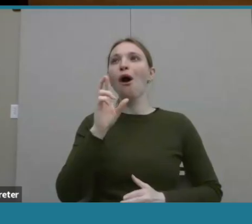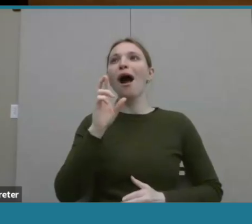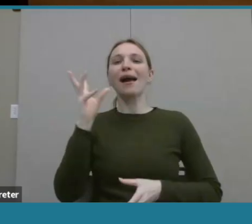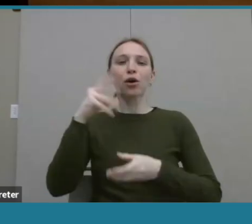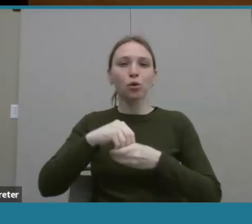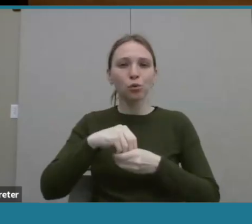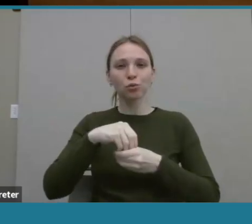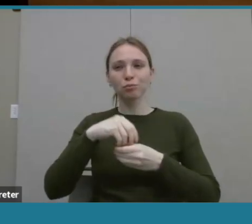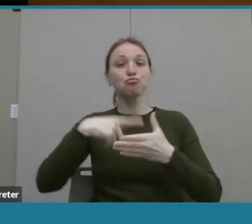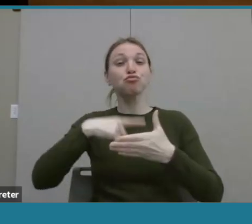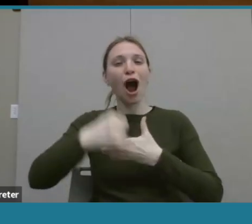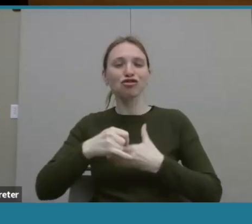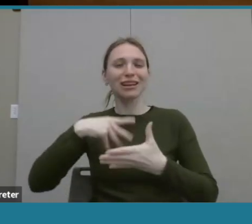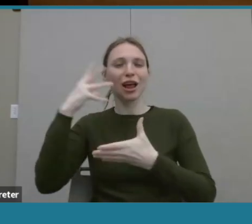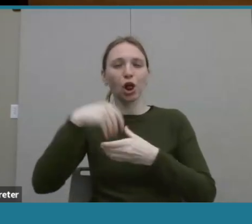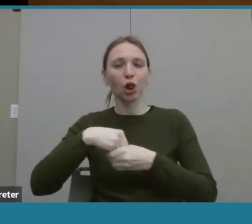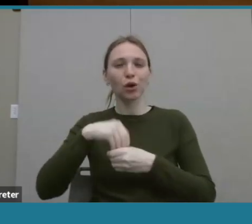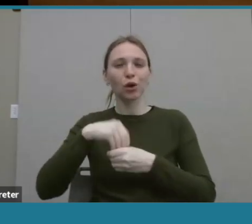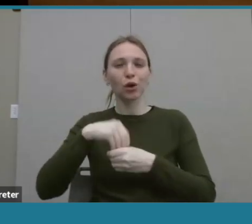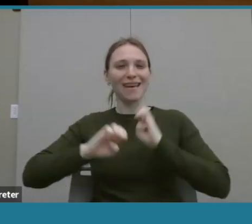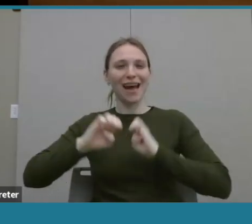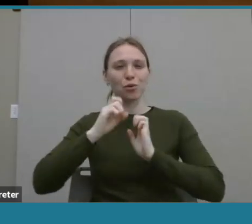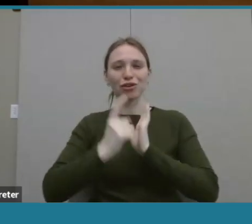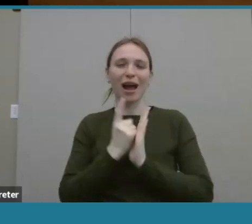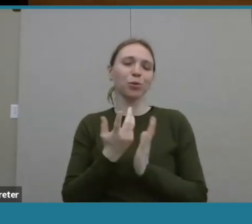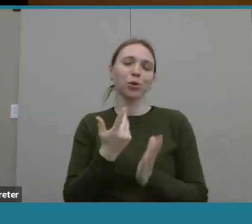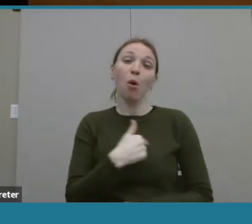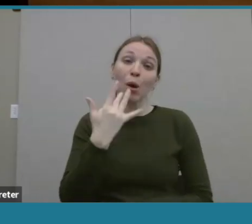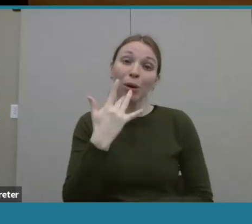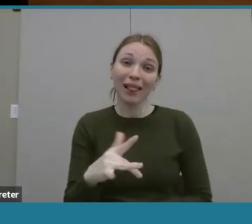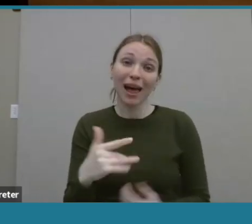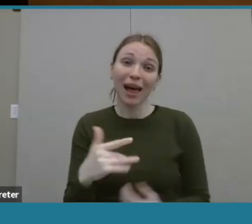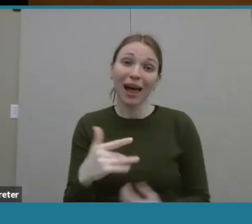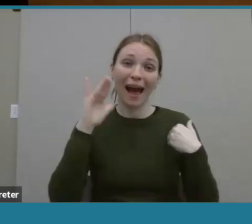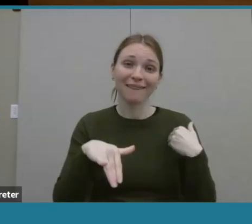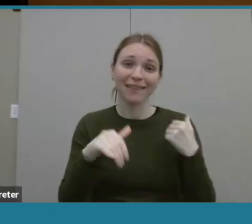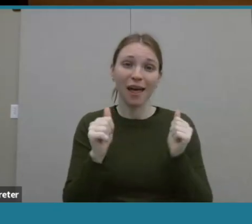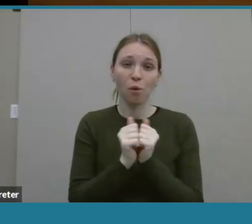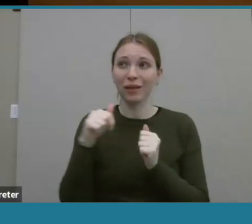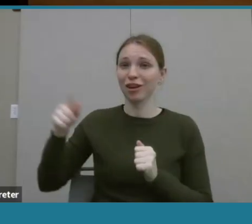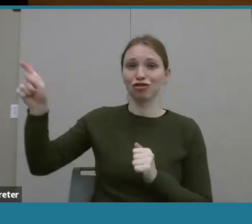So we were just really fortunate to be able to have that with this grant. It's not something they get all the time, so we wanted to make the most of it.